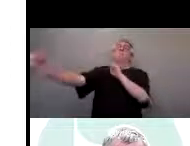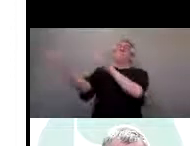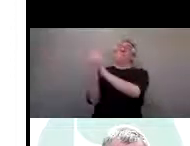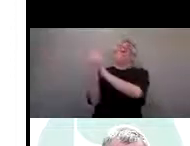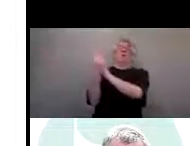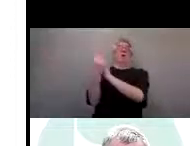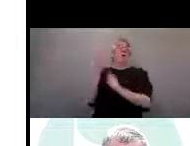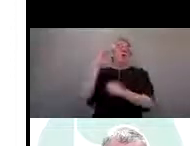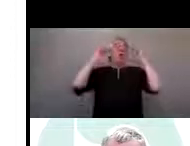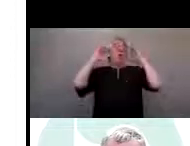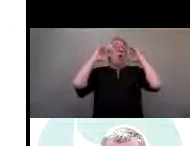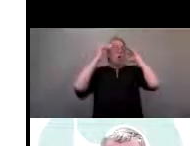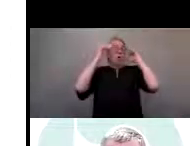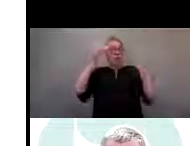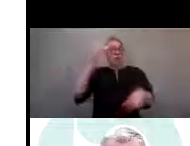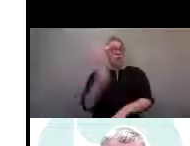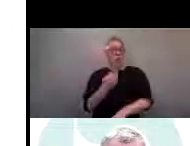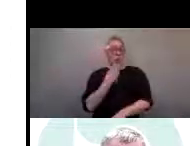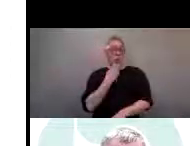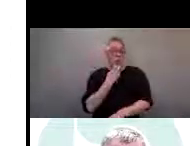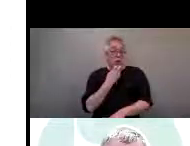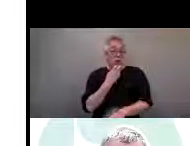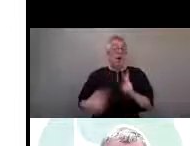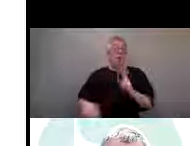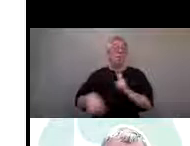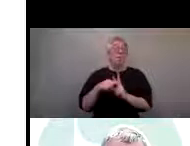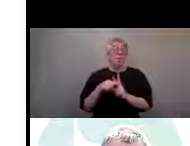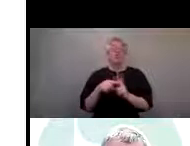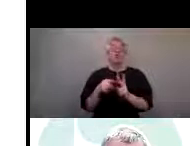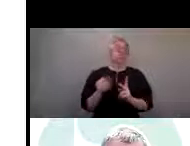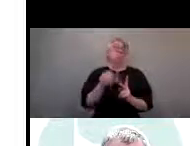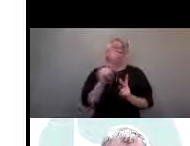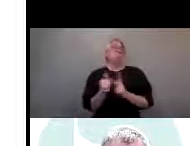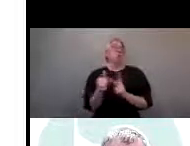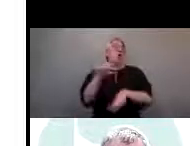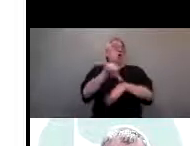for a concluding appointment with your doctor and your audiologist